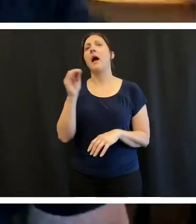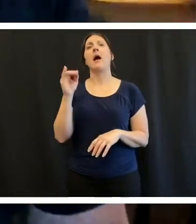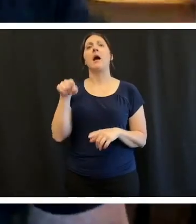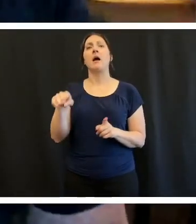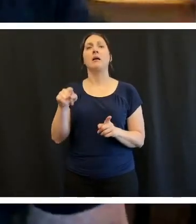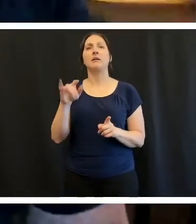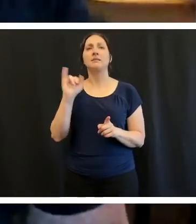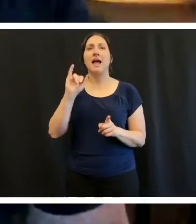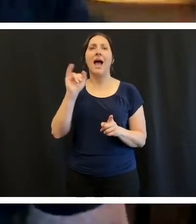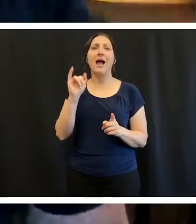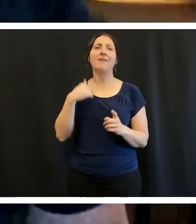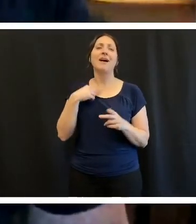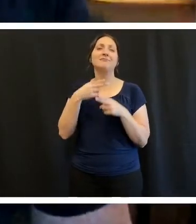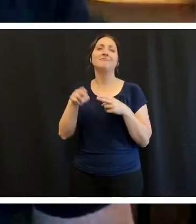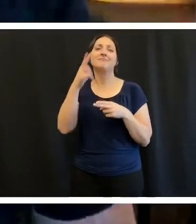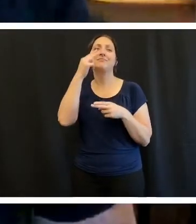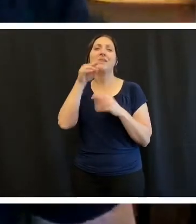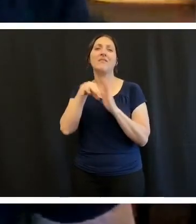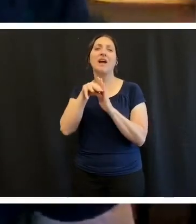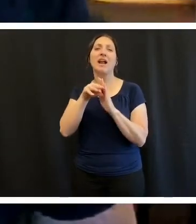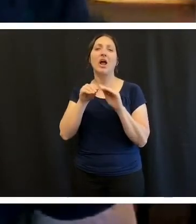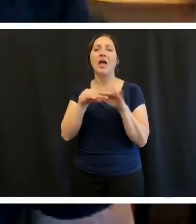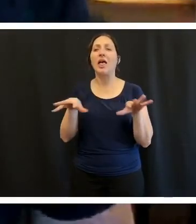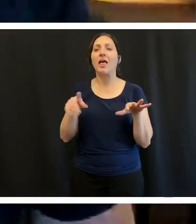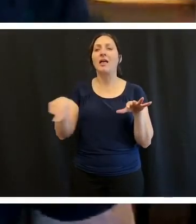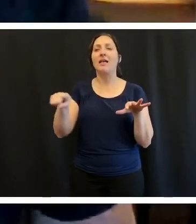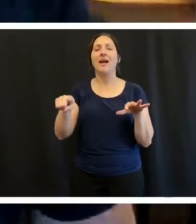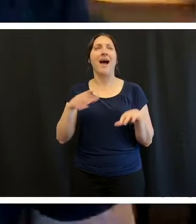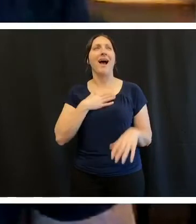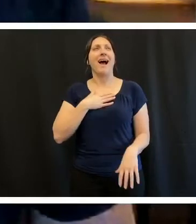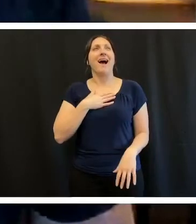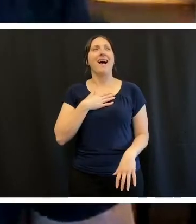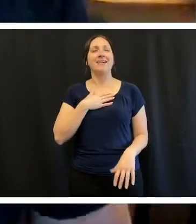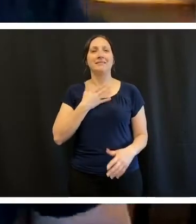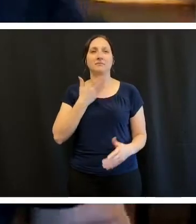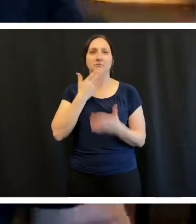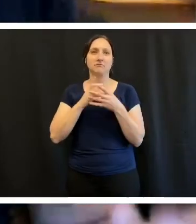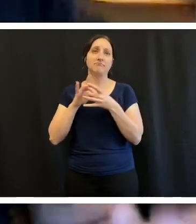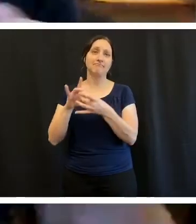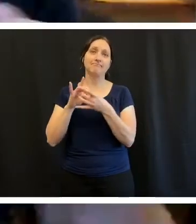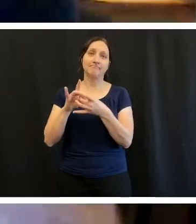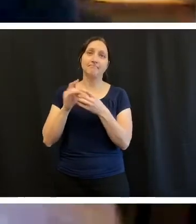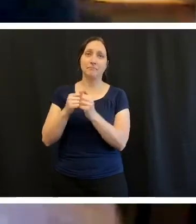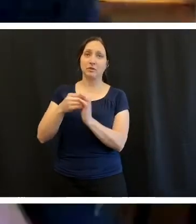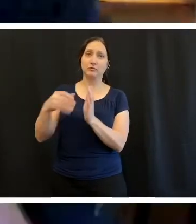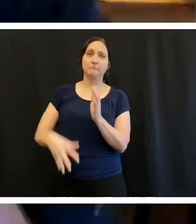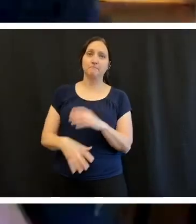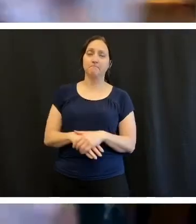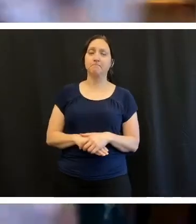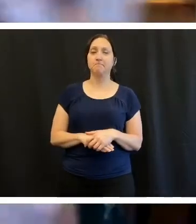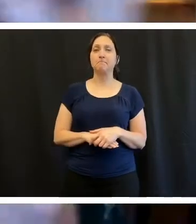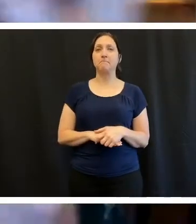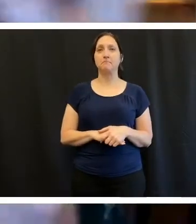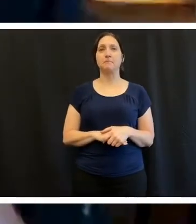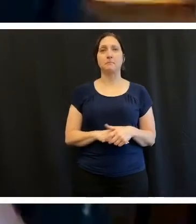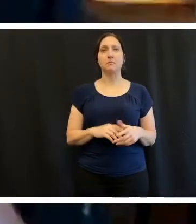It's a great, great way to keep that connection with students. So, and overall, I just think about